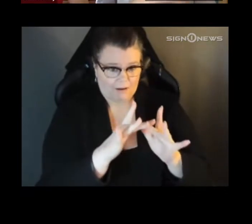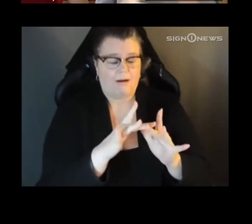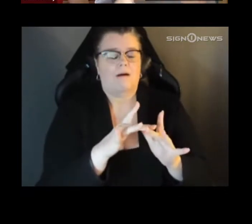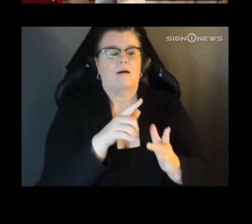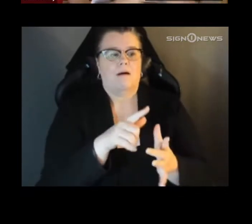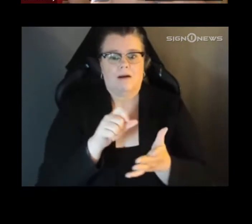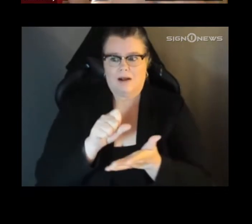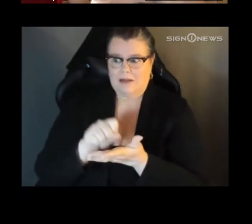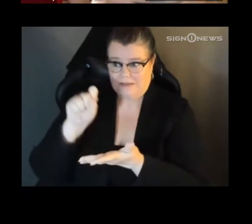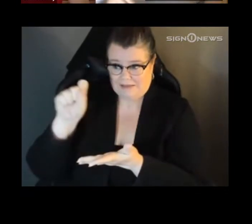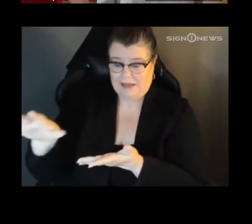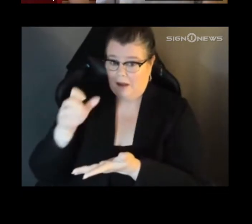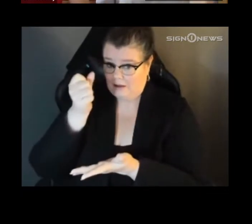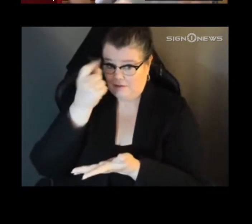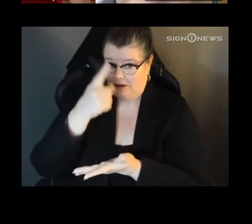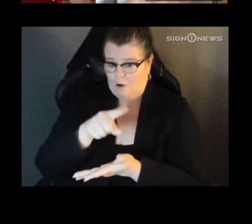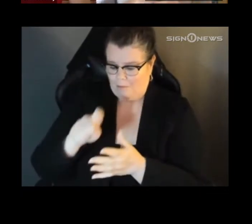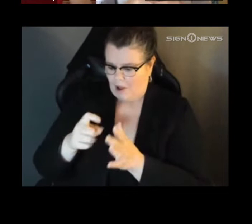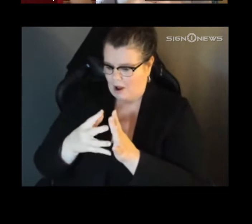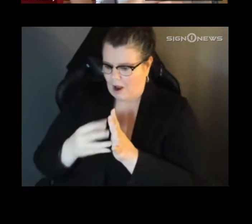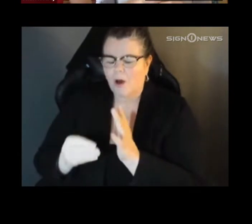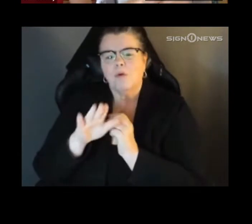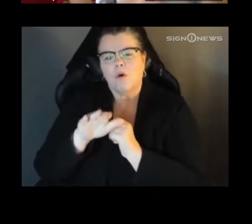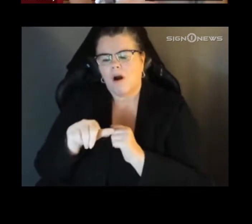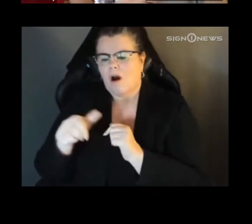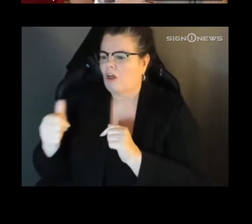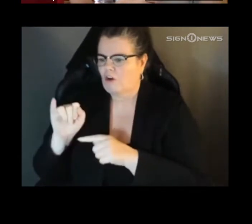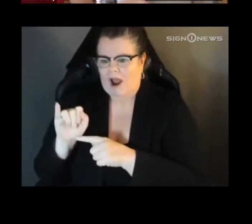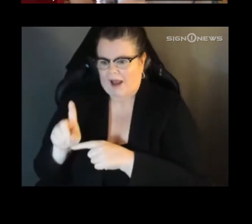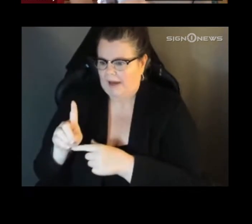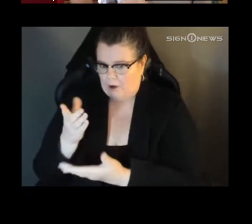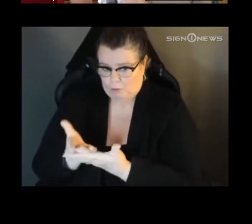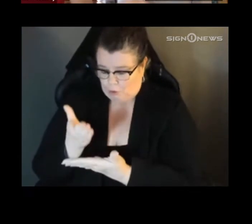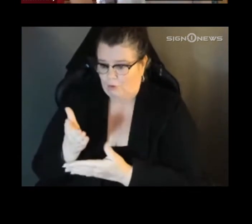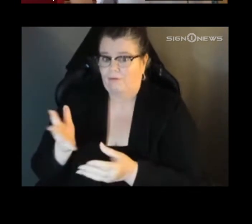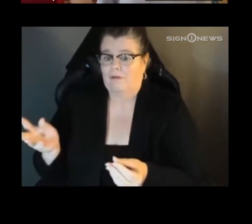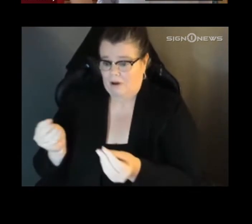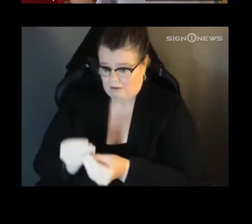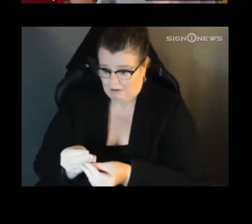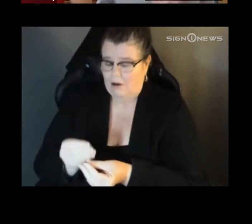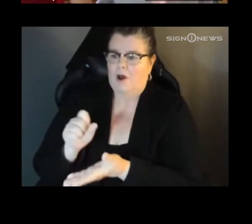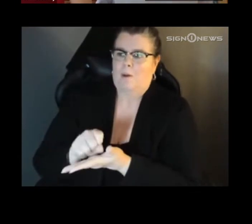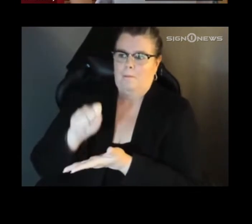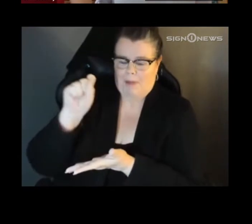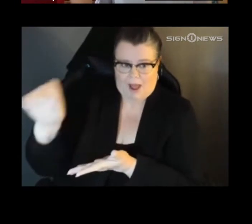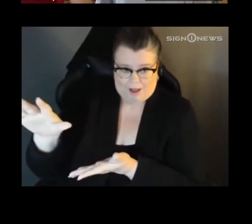which will prove that you are who you say you are so I am going to put into the chat